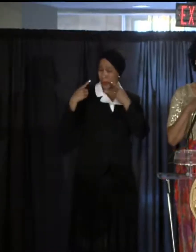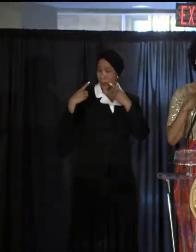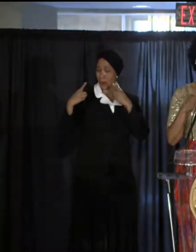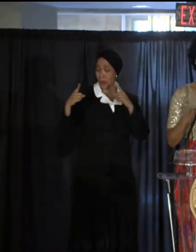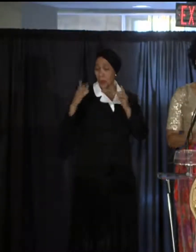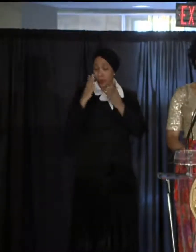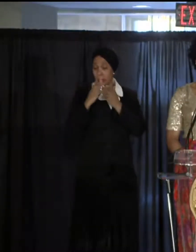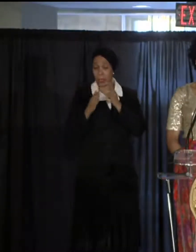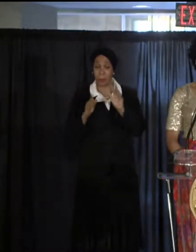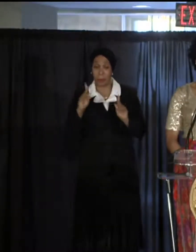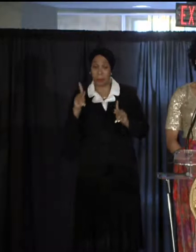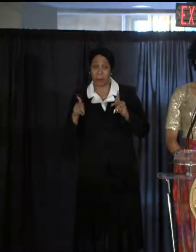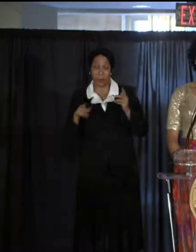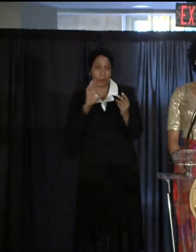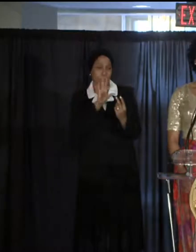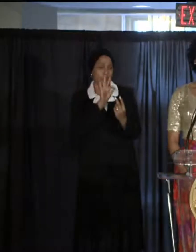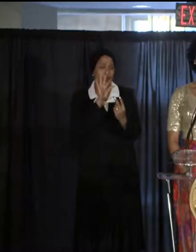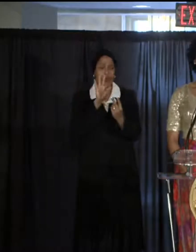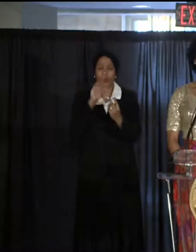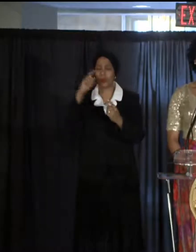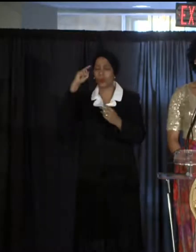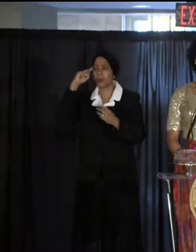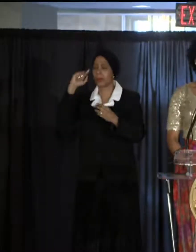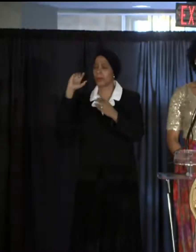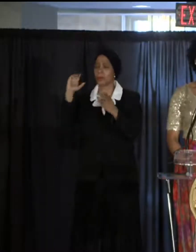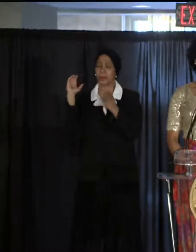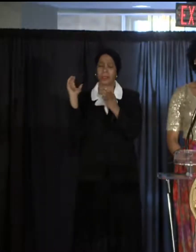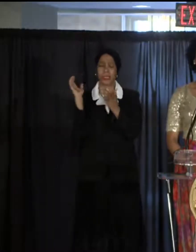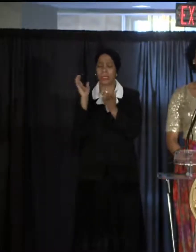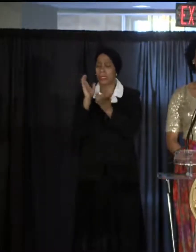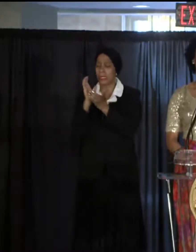THE PROGRAM. FIRST, CAROLYN MALACHI, WASN'T